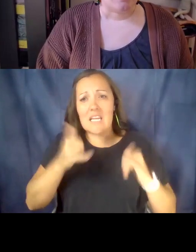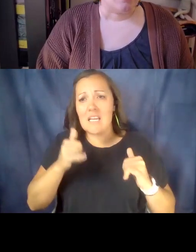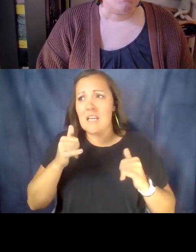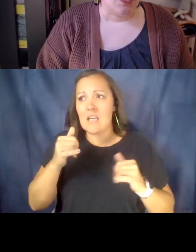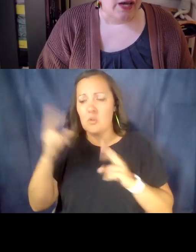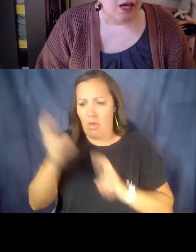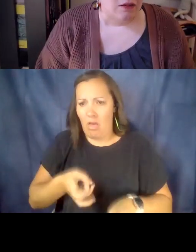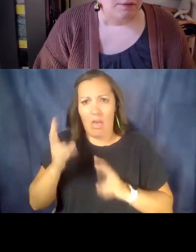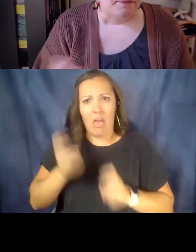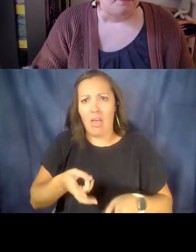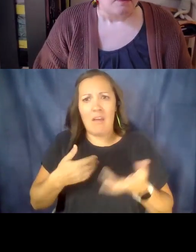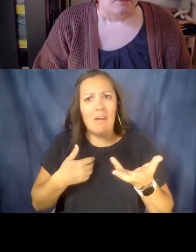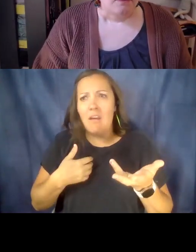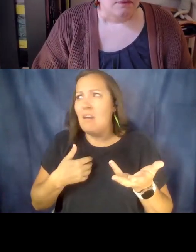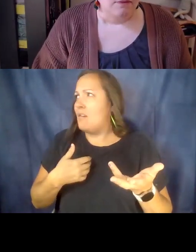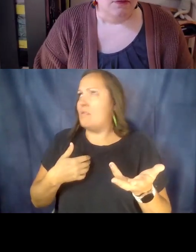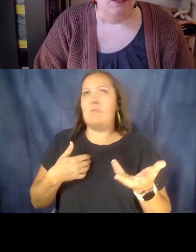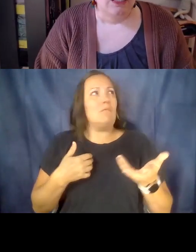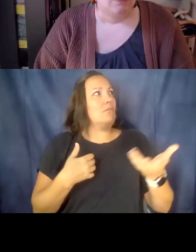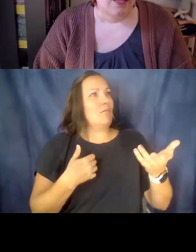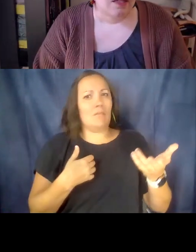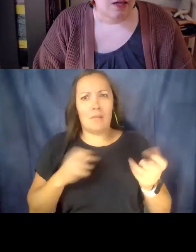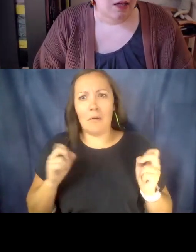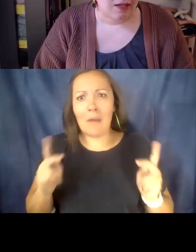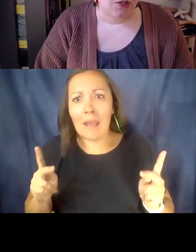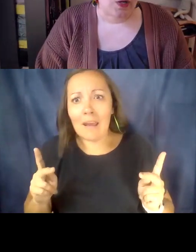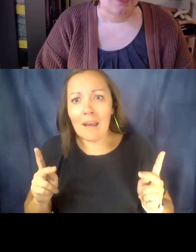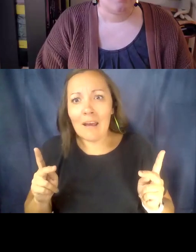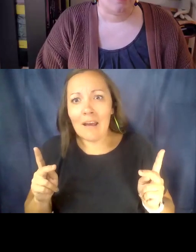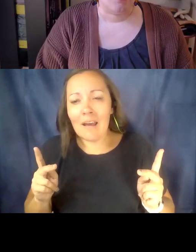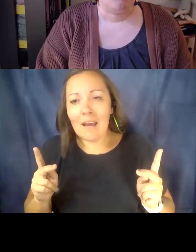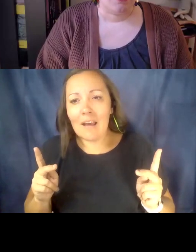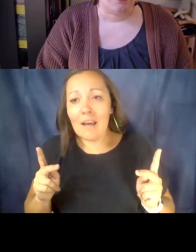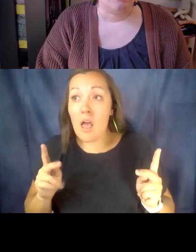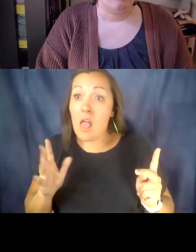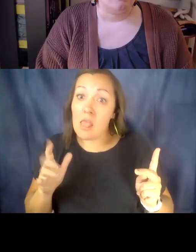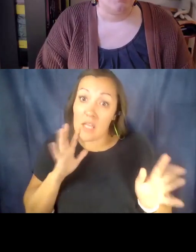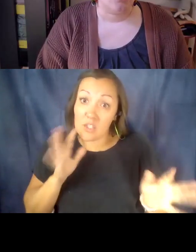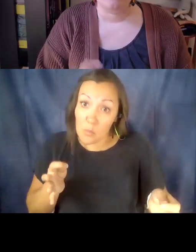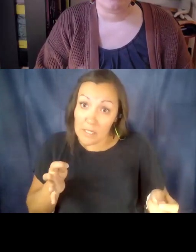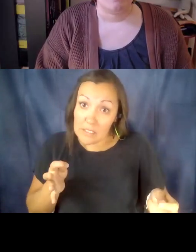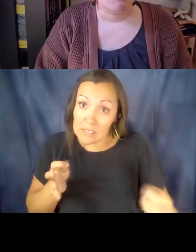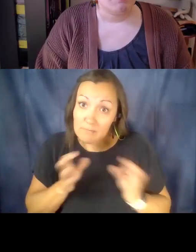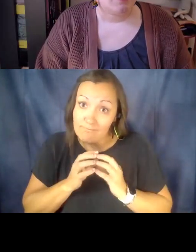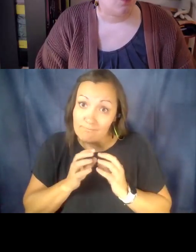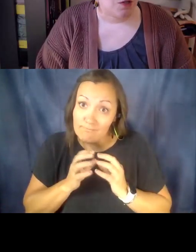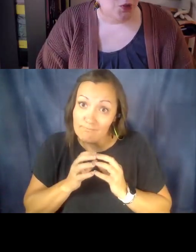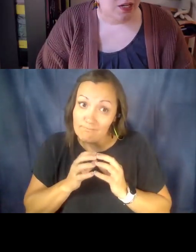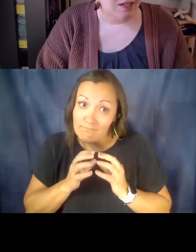And I'm like okay, that's a choice. And you know, leaving -- maybe not the worst choice,